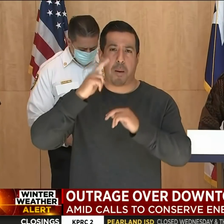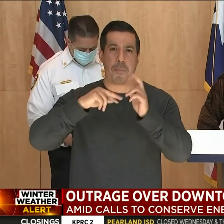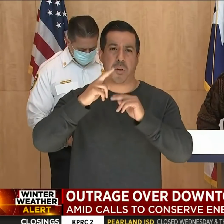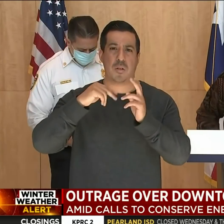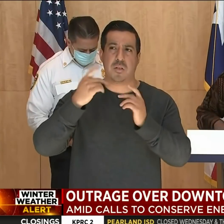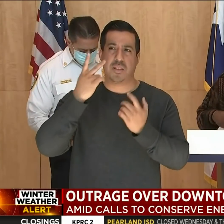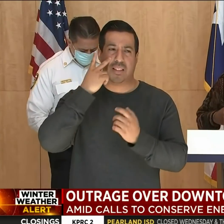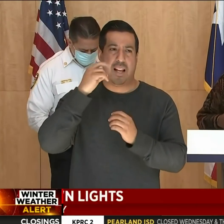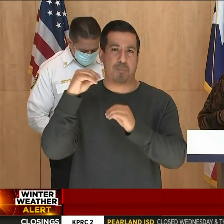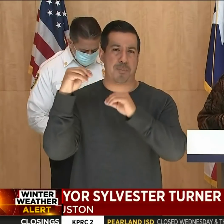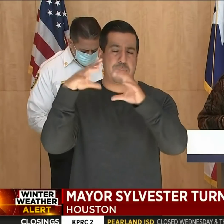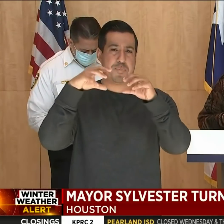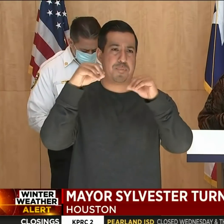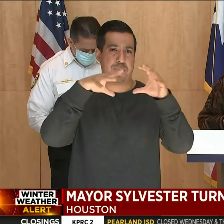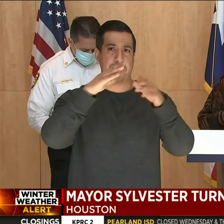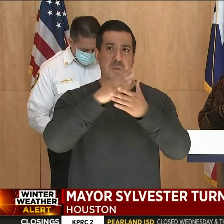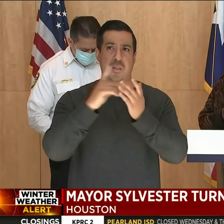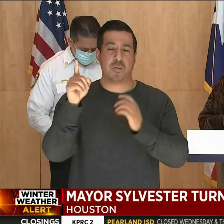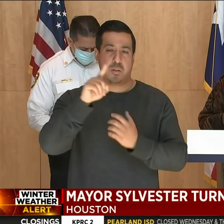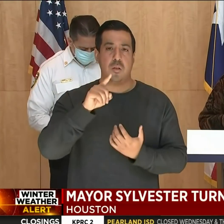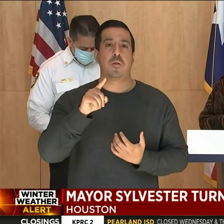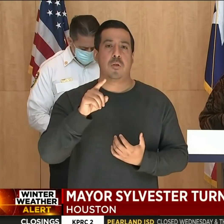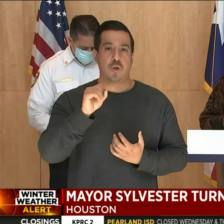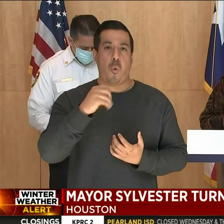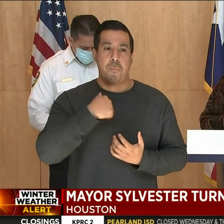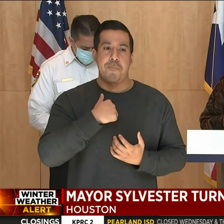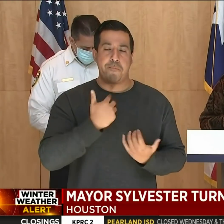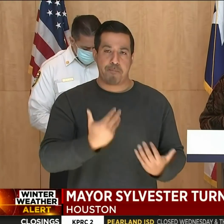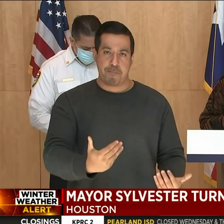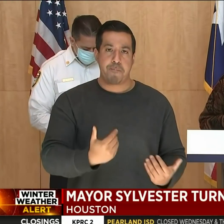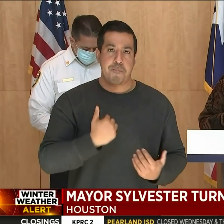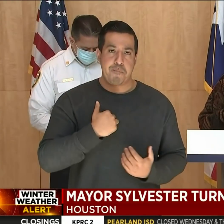THE ISSUE TUESDAY AFTER WE INQUIRED.